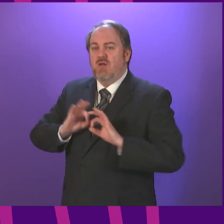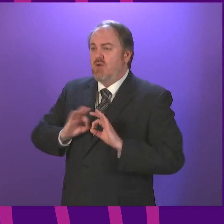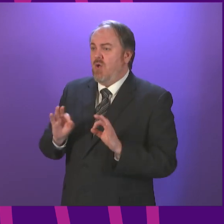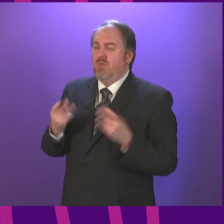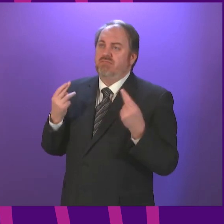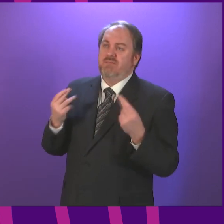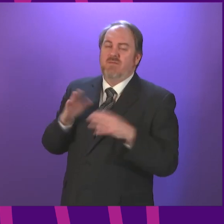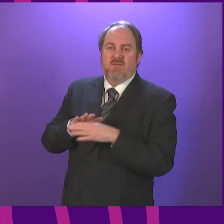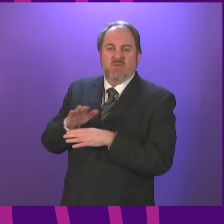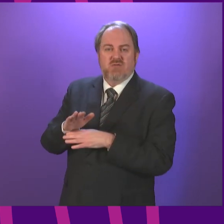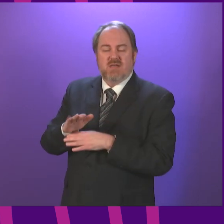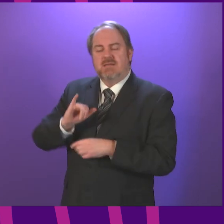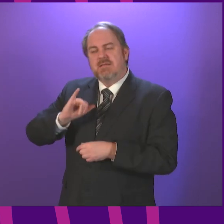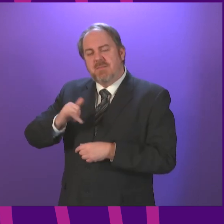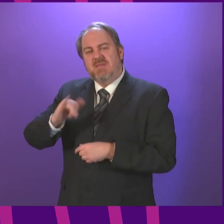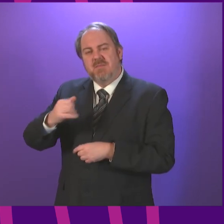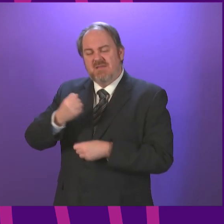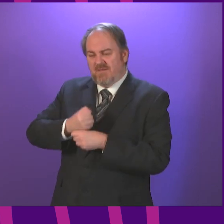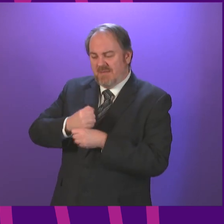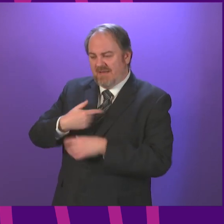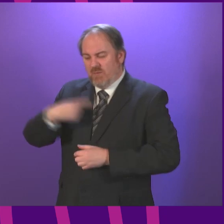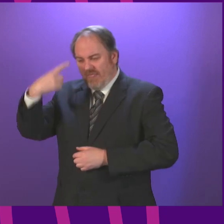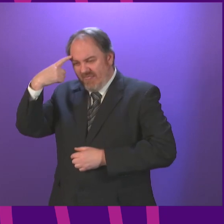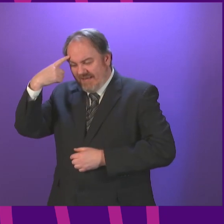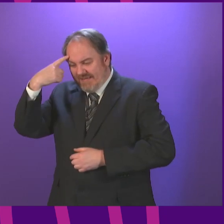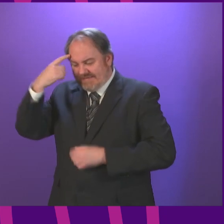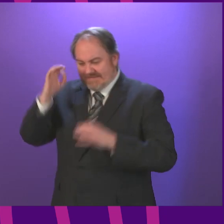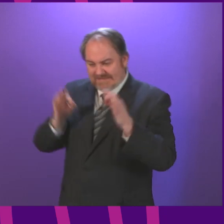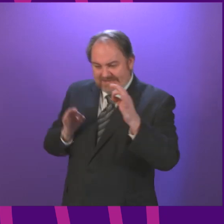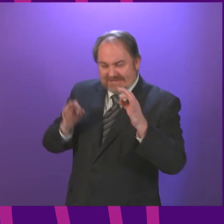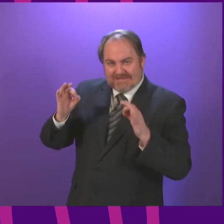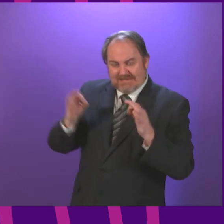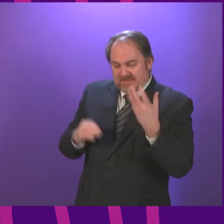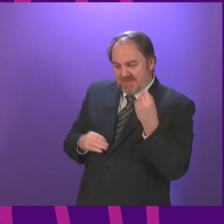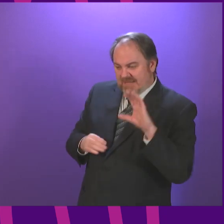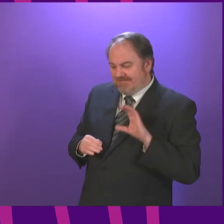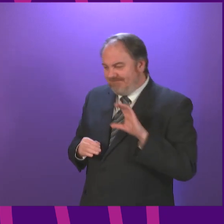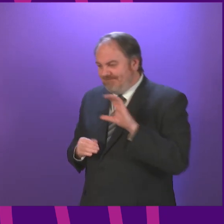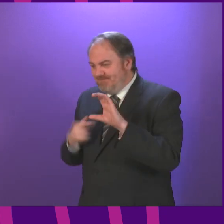Sometimes, Governments have to be creative and work hard under all the constraints that